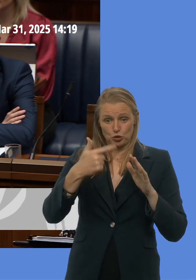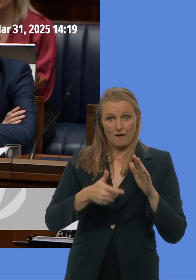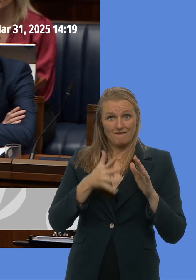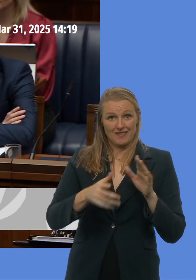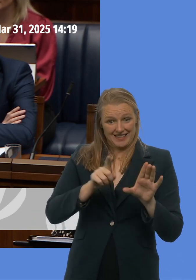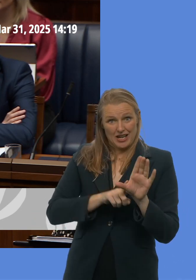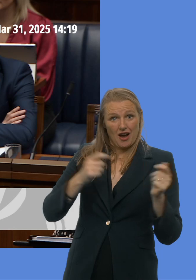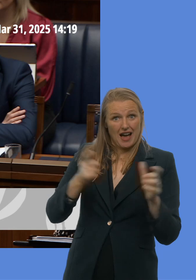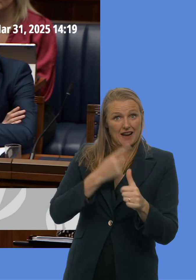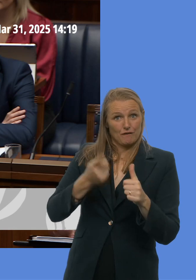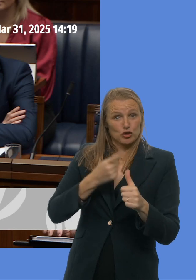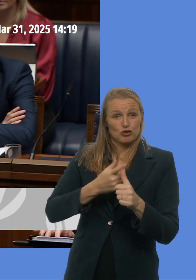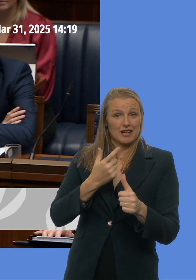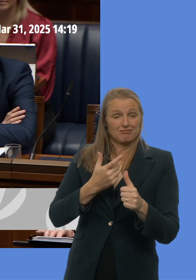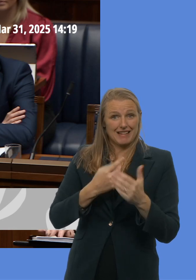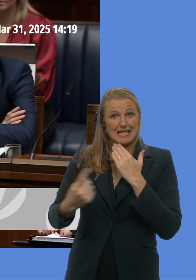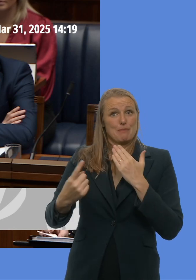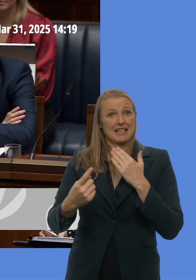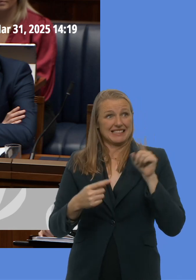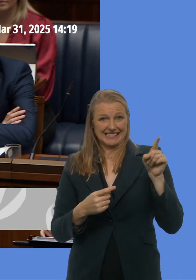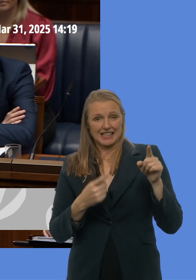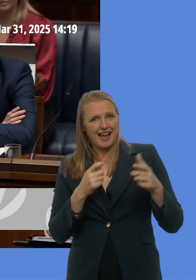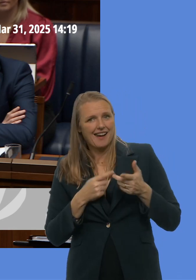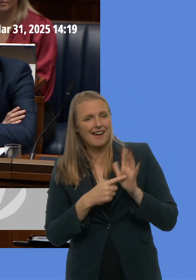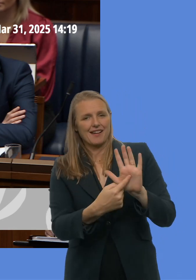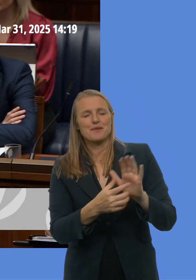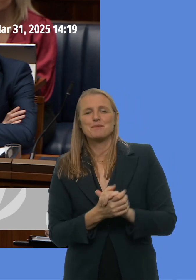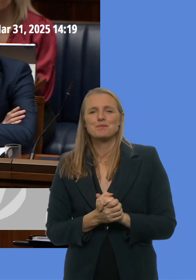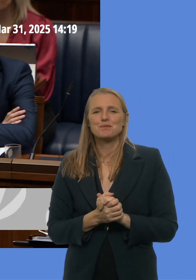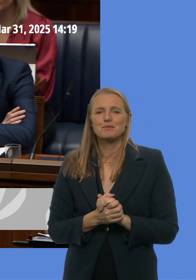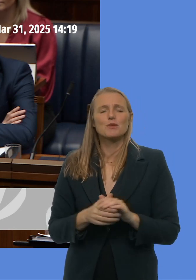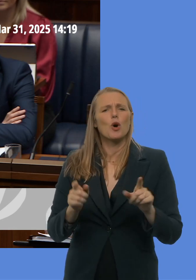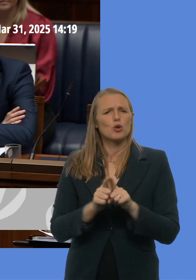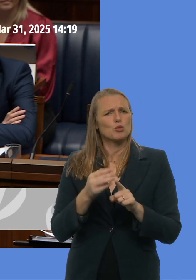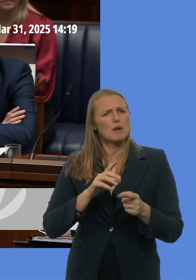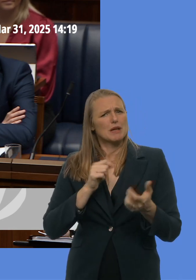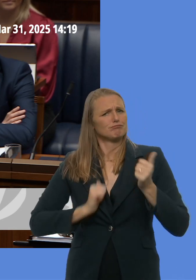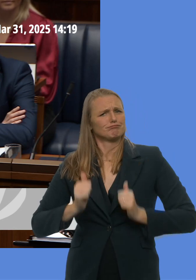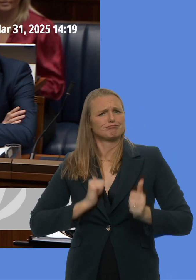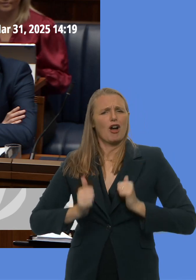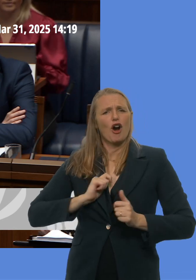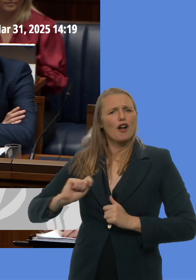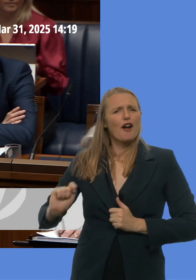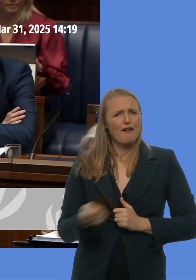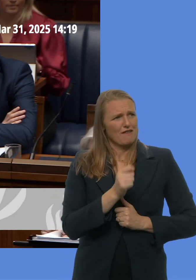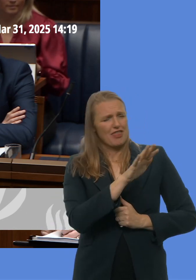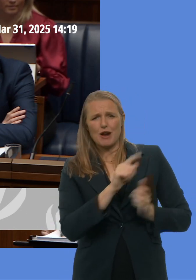In addition, we brought the Clare to Jug to DC to highlight not only Northern Ireland's great sporting achievements but also our location as